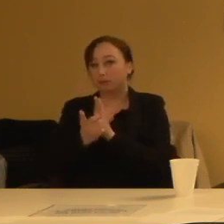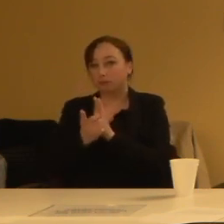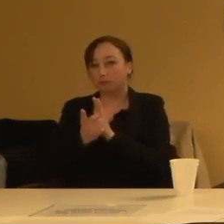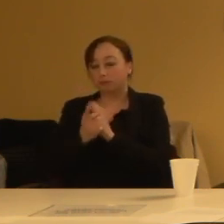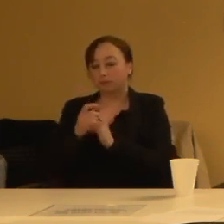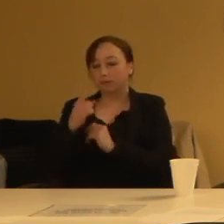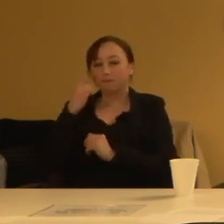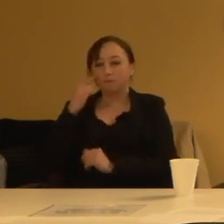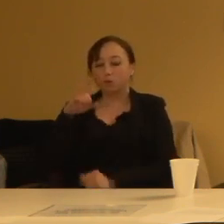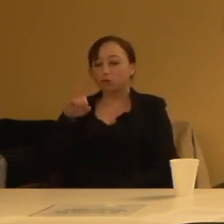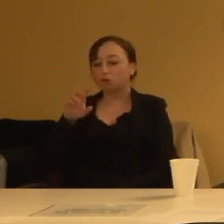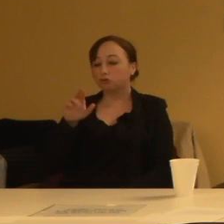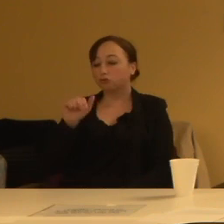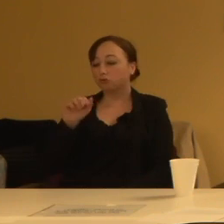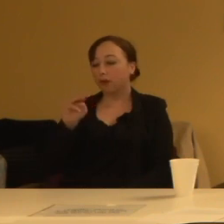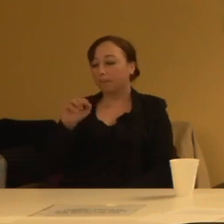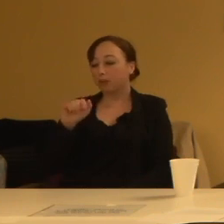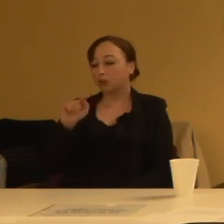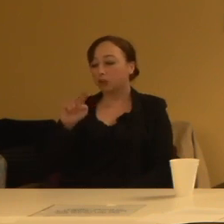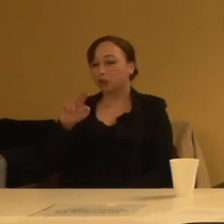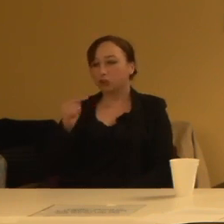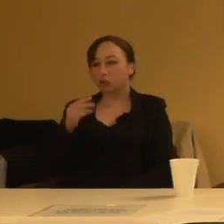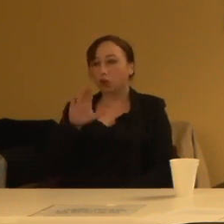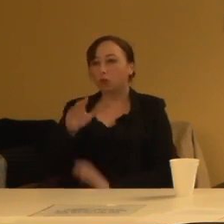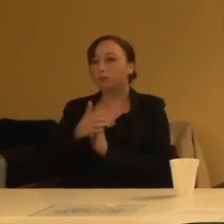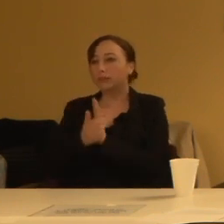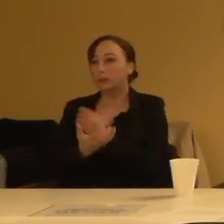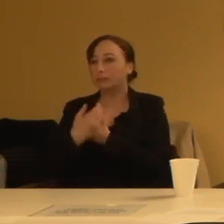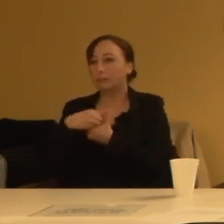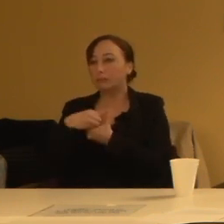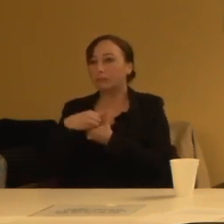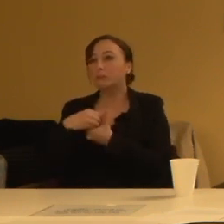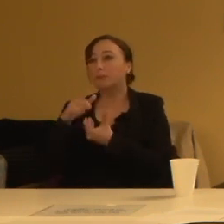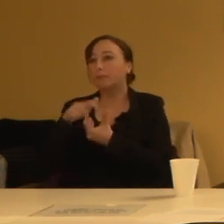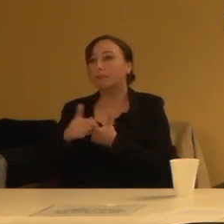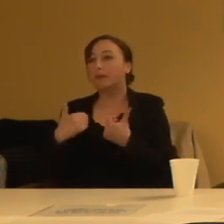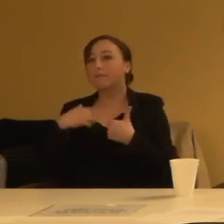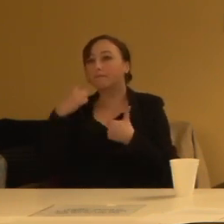must have for new play development,